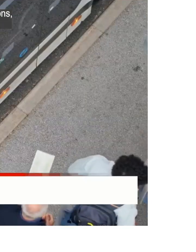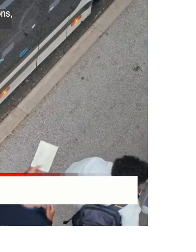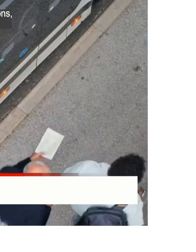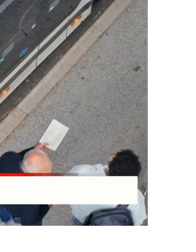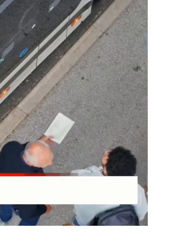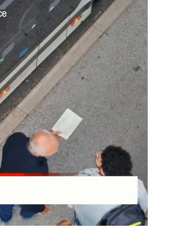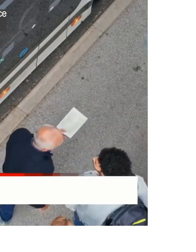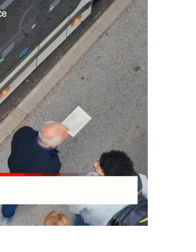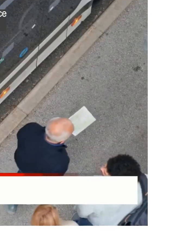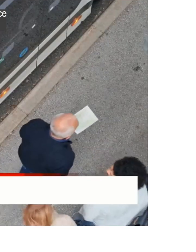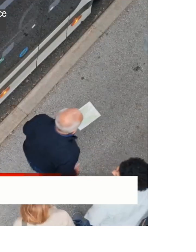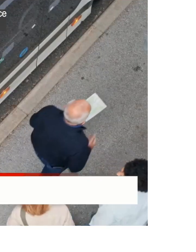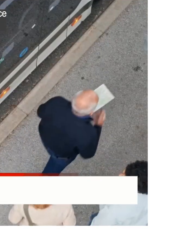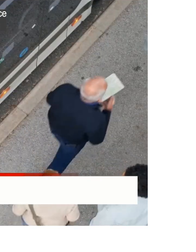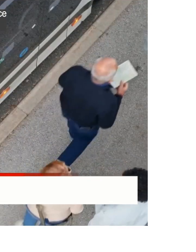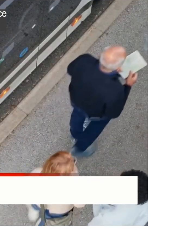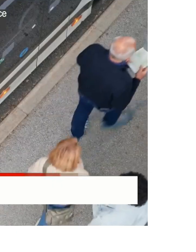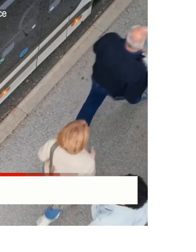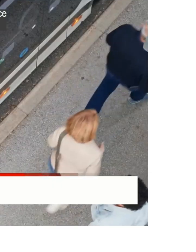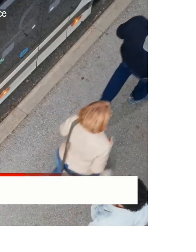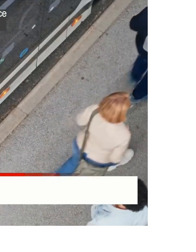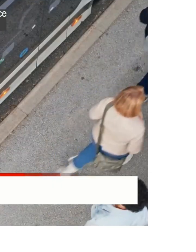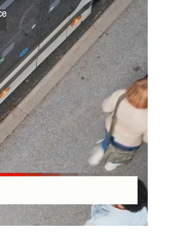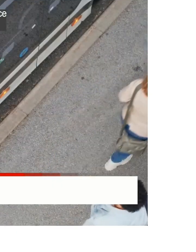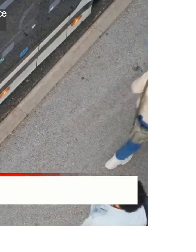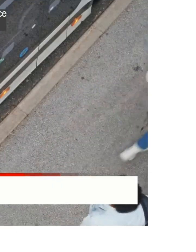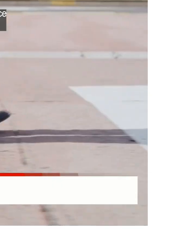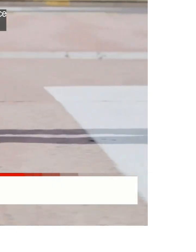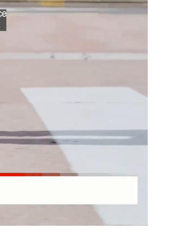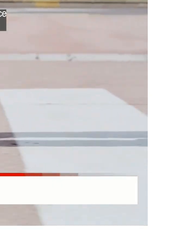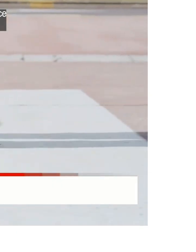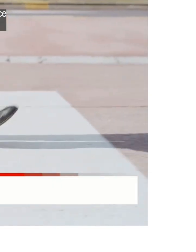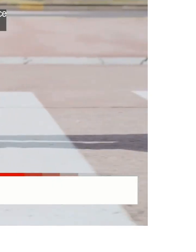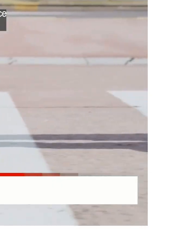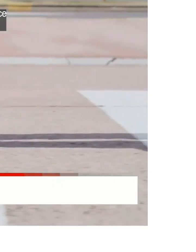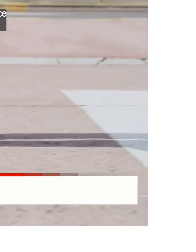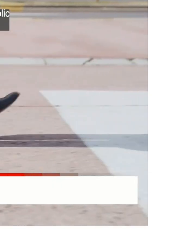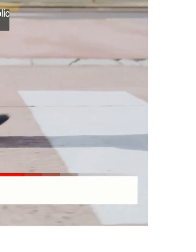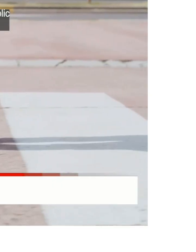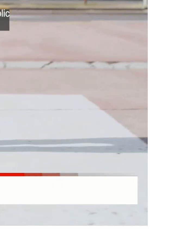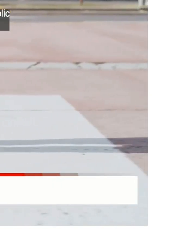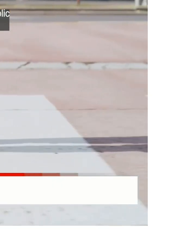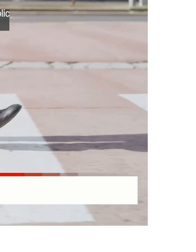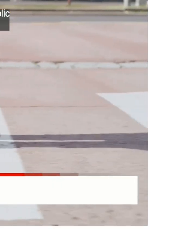event. The goal is to help people experience the challenges non-drivers face in rural areas like